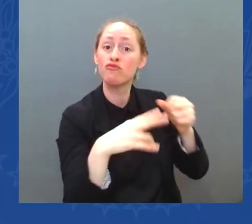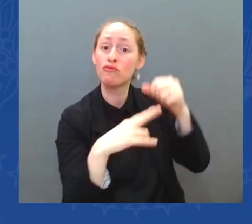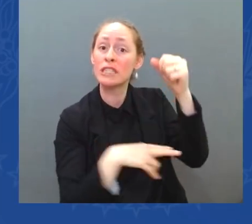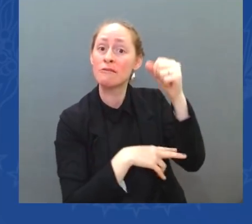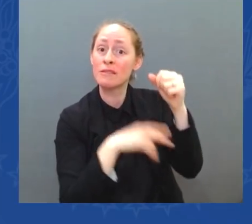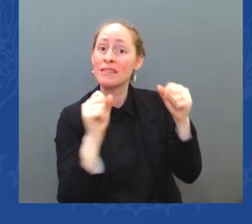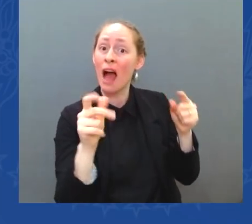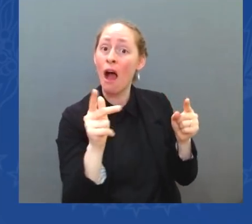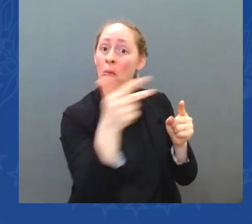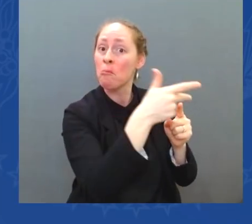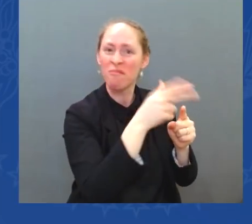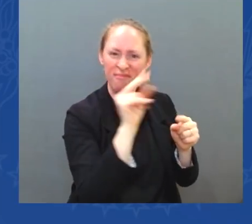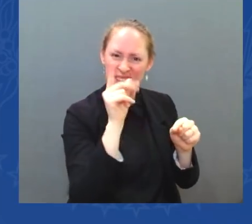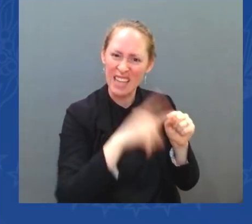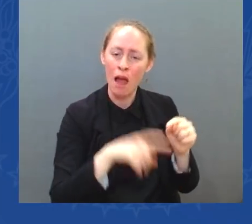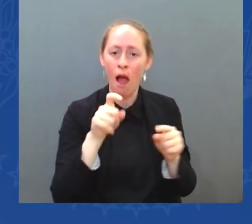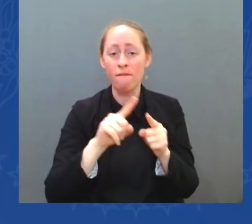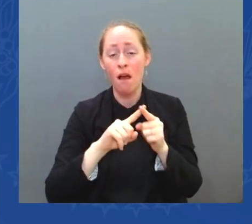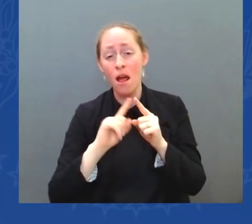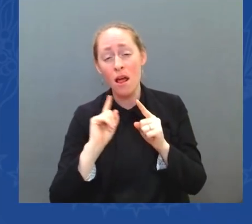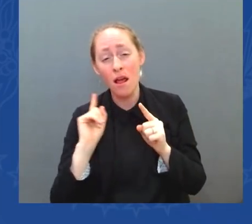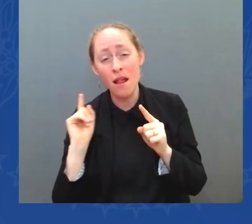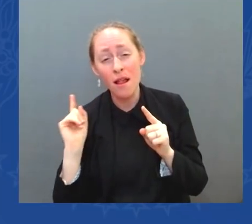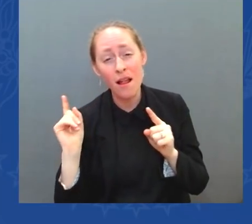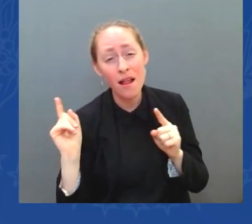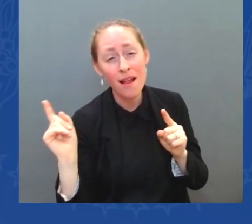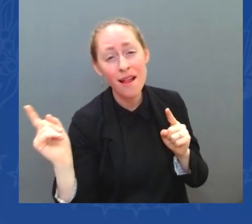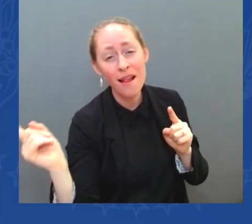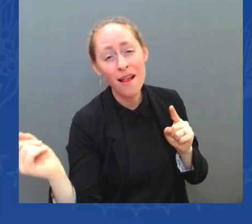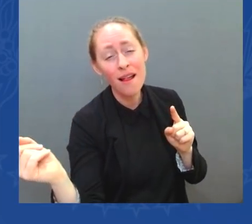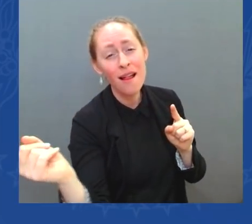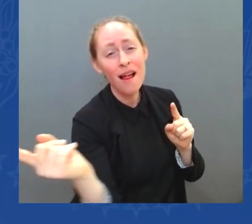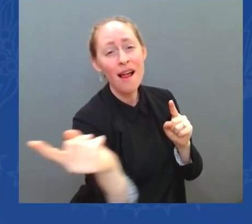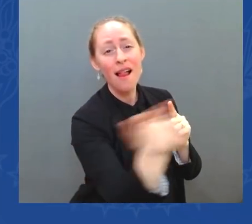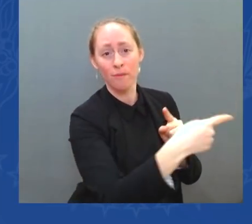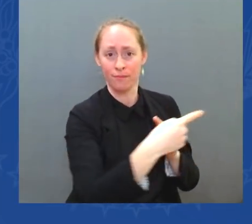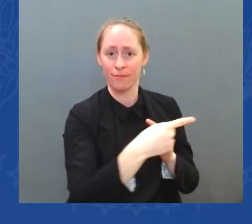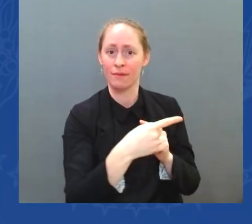And they had a fire, and they couldn't get there in time. Just across -- they could see it.